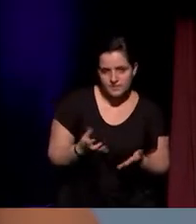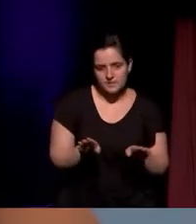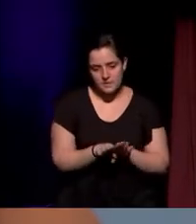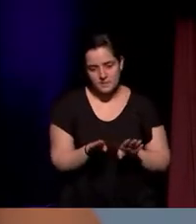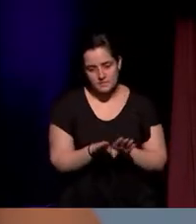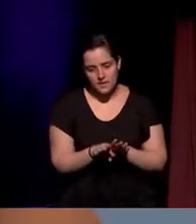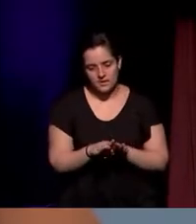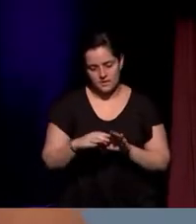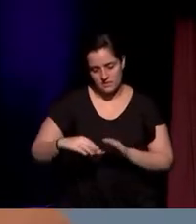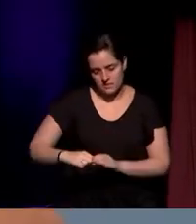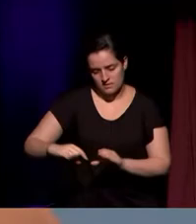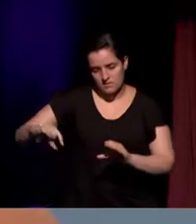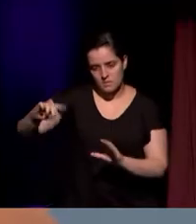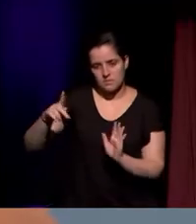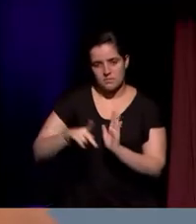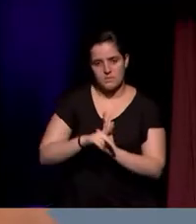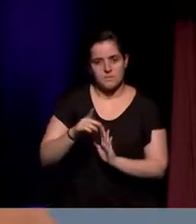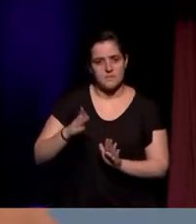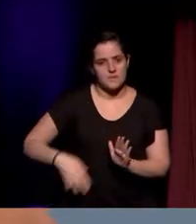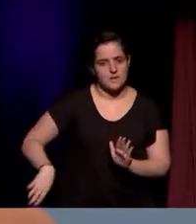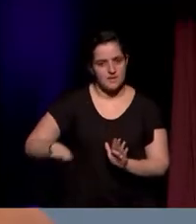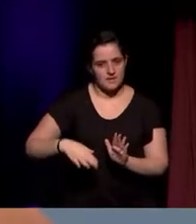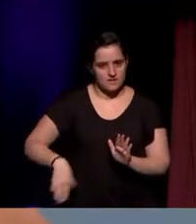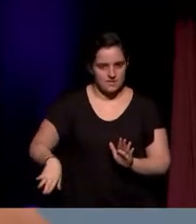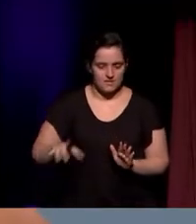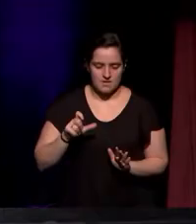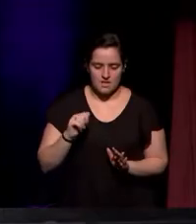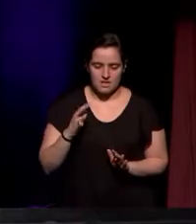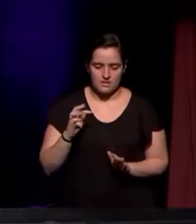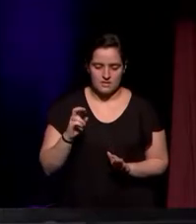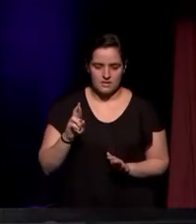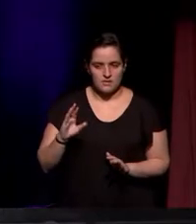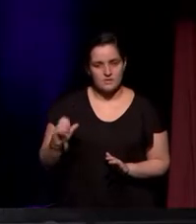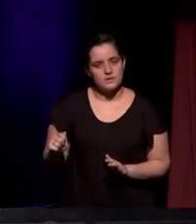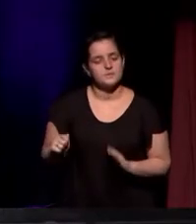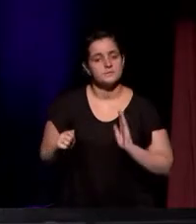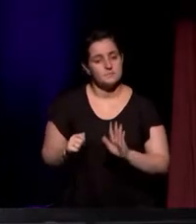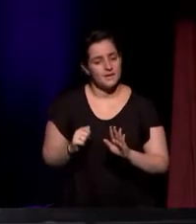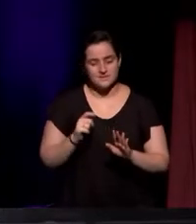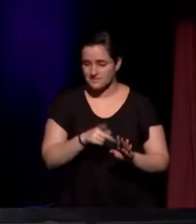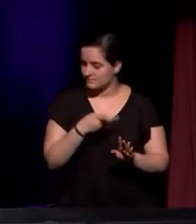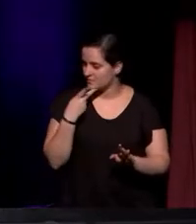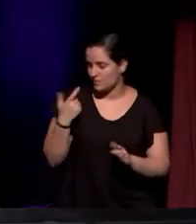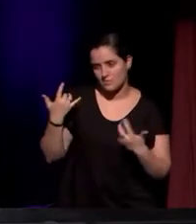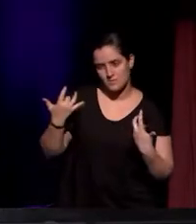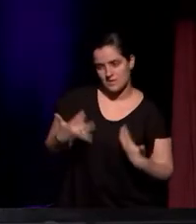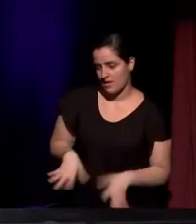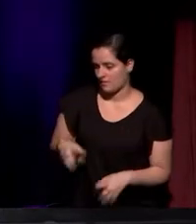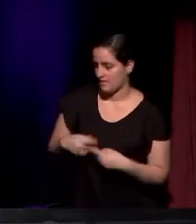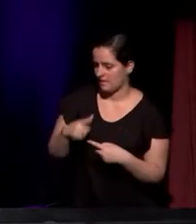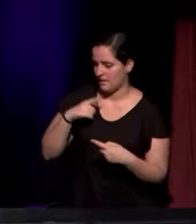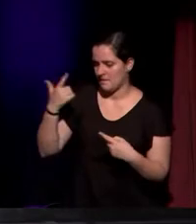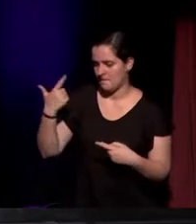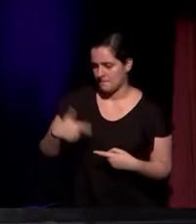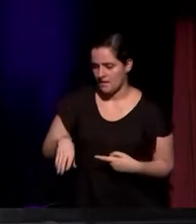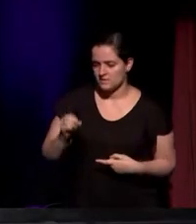what today would be the city of Latakia in Syria. He said so, no, I do not want it, because otherwise I will have more Orthodox than Maronites,